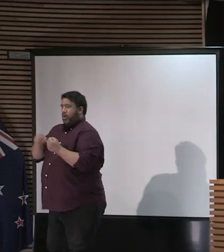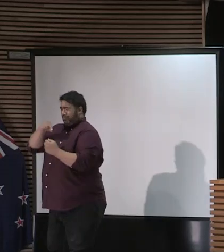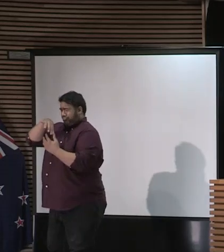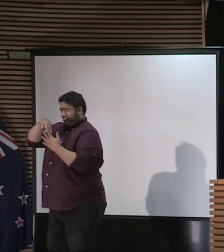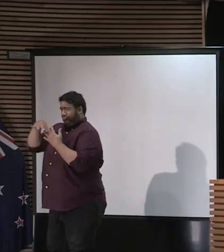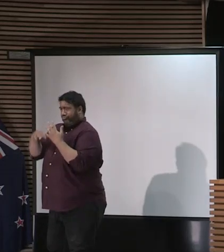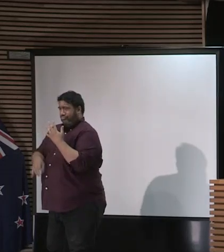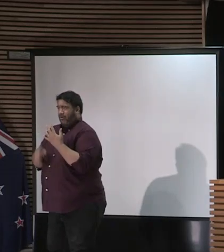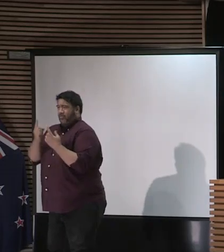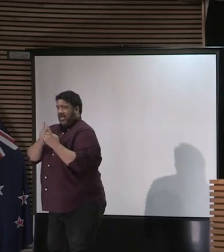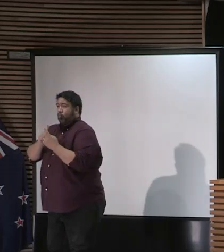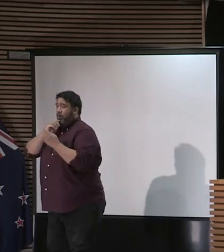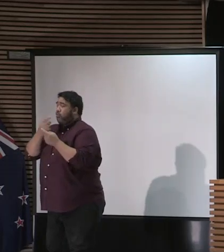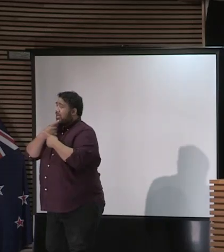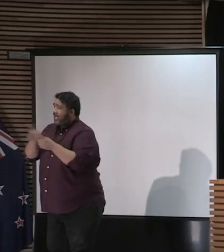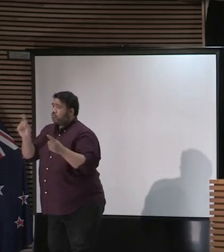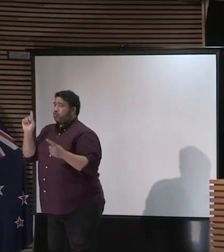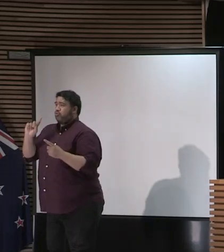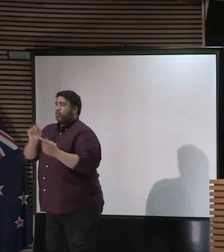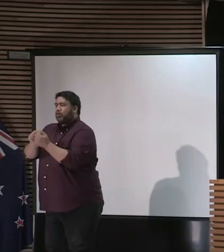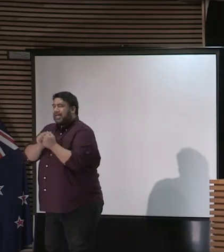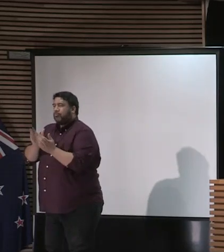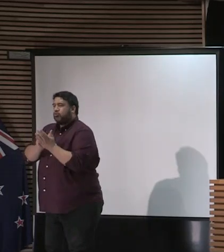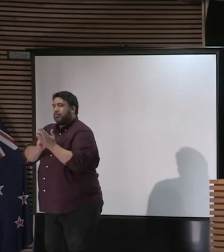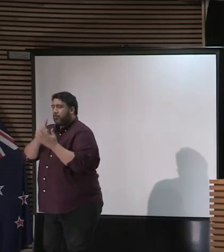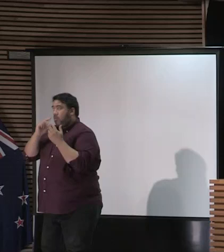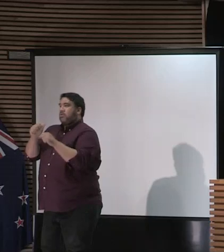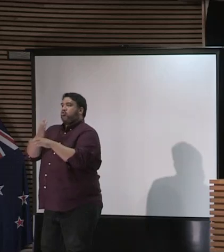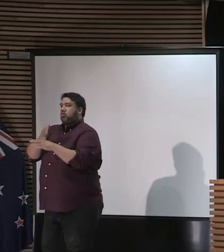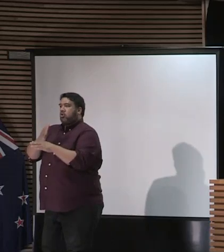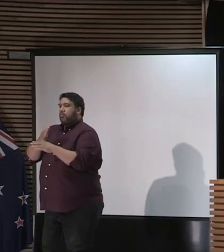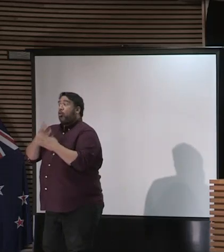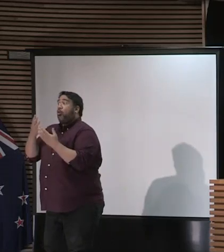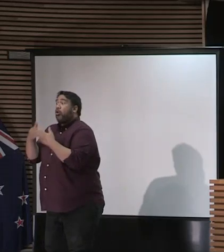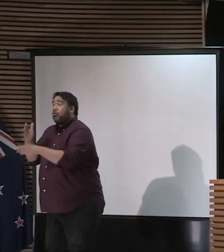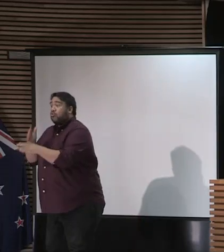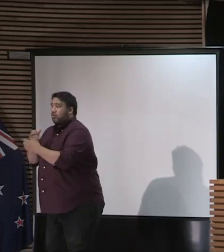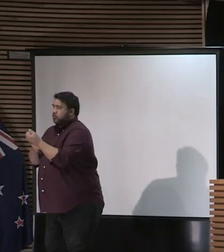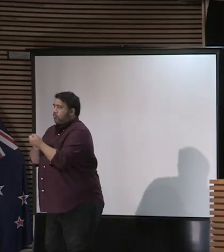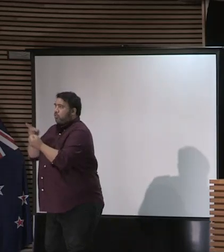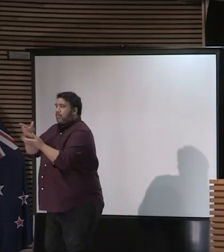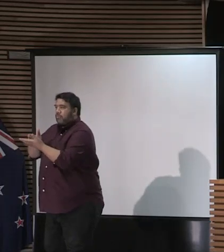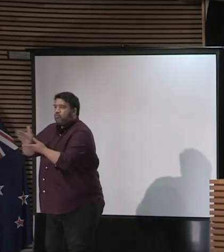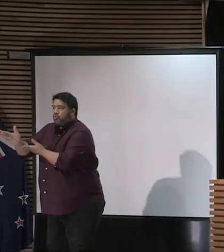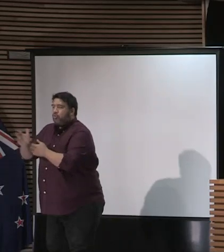keep New Zealand working. That's why we're announcing today a suite of Keep New Zealand Working Employment